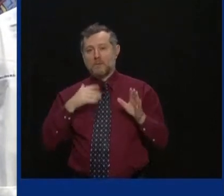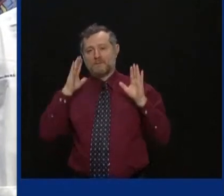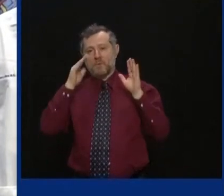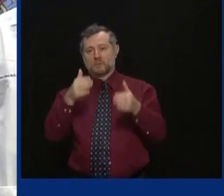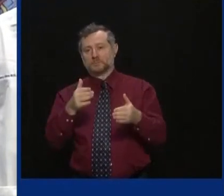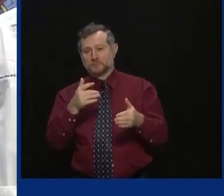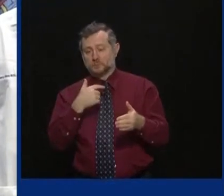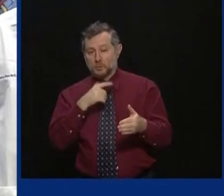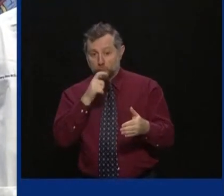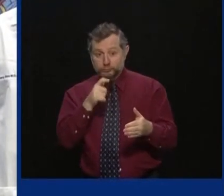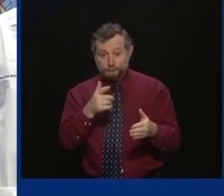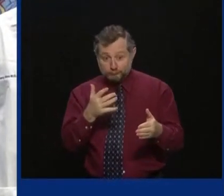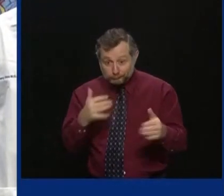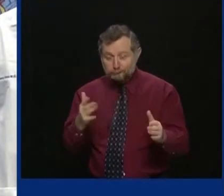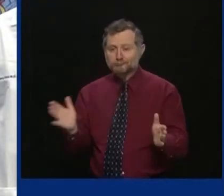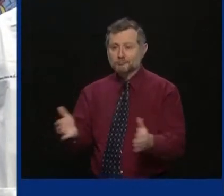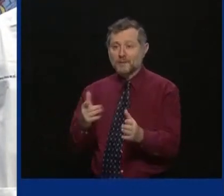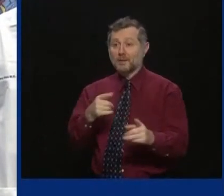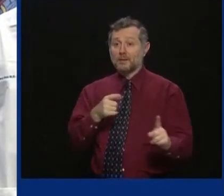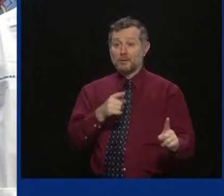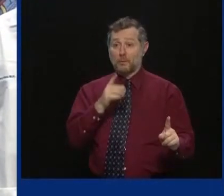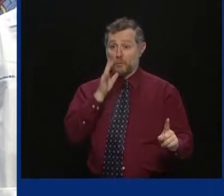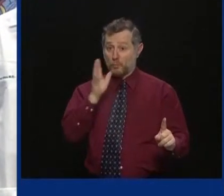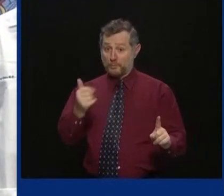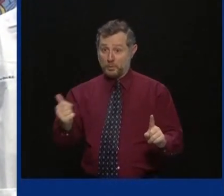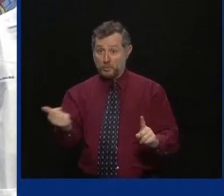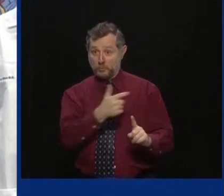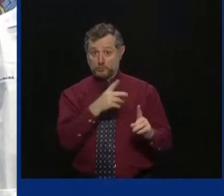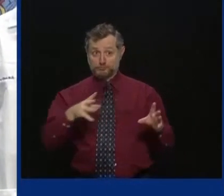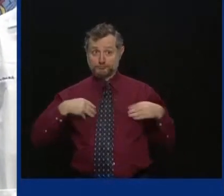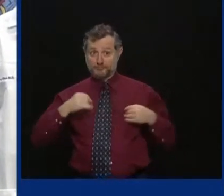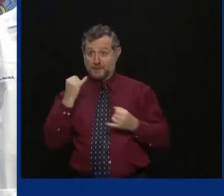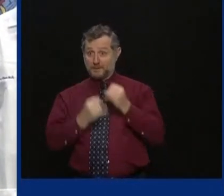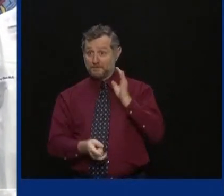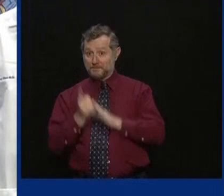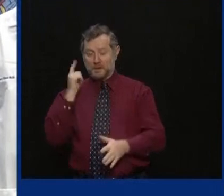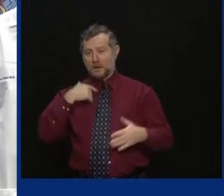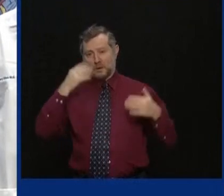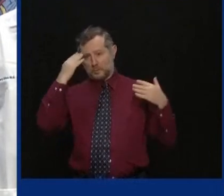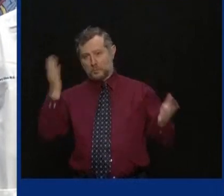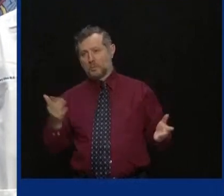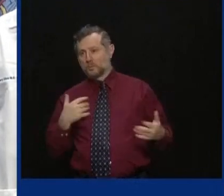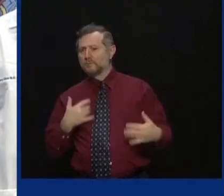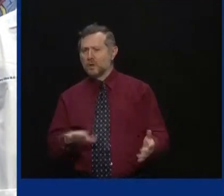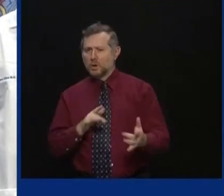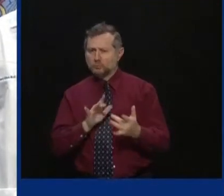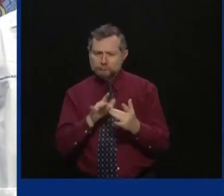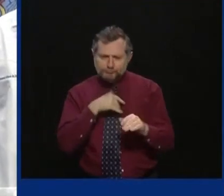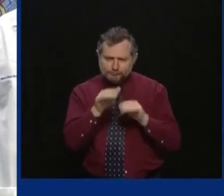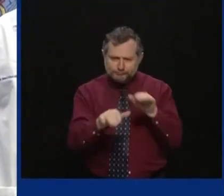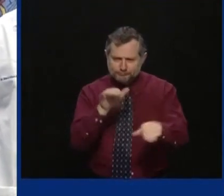IT'S THE DIFFERENT PHILOSOPHY IS ALL I'LL SAY AND THOSE ARE THE AREAS I'M FOCUSING ATENSION ON BECAUSE I DON'T KNOW THAT